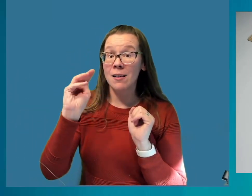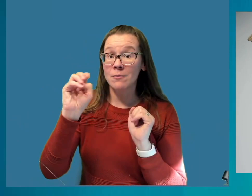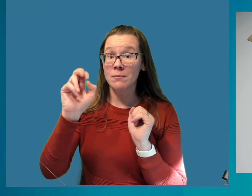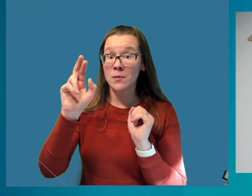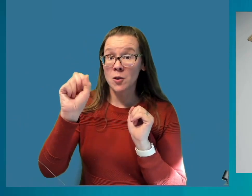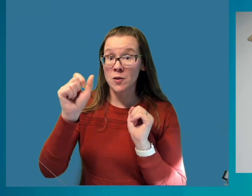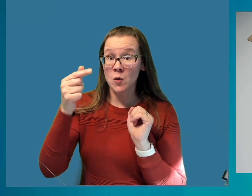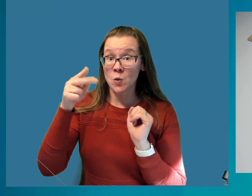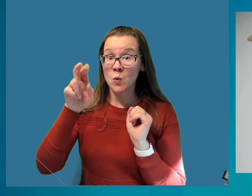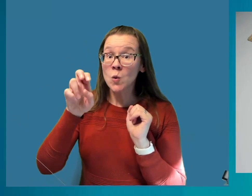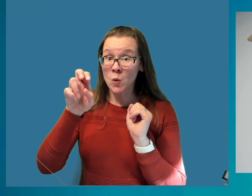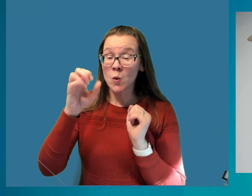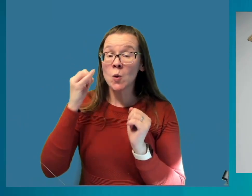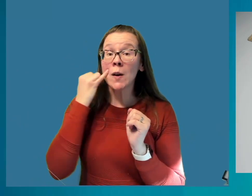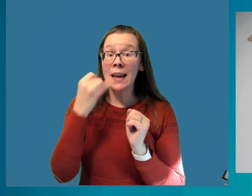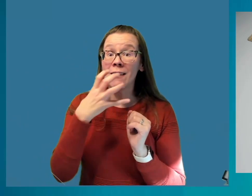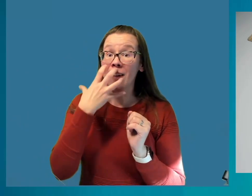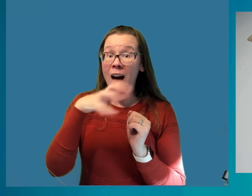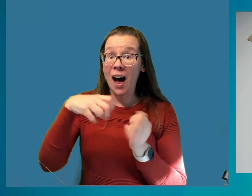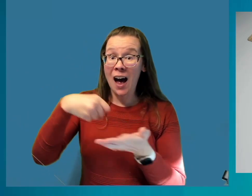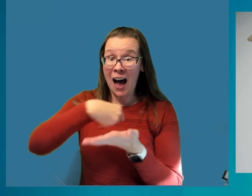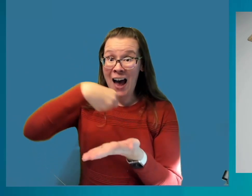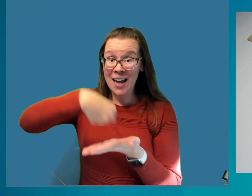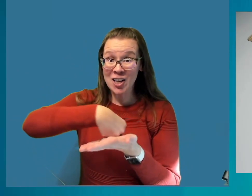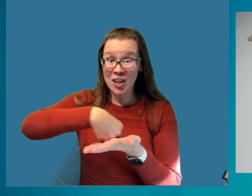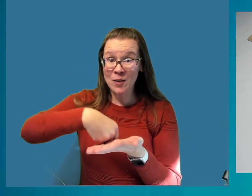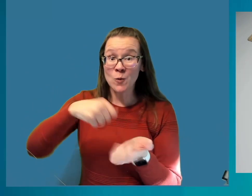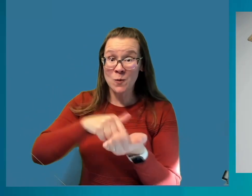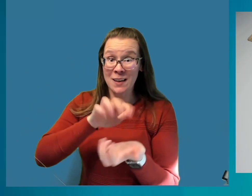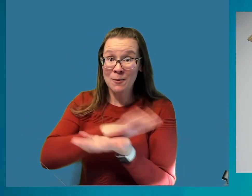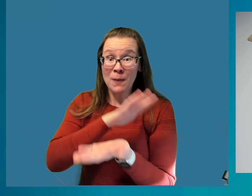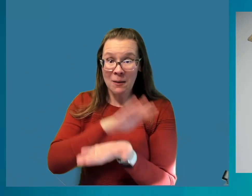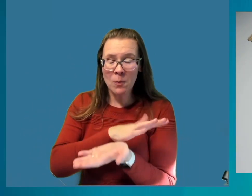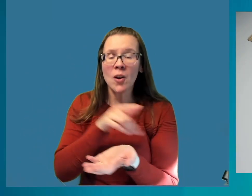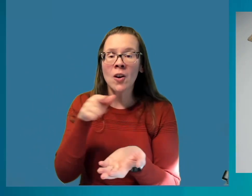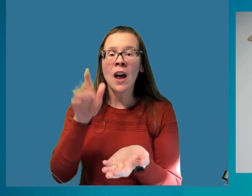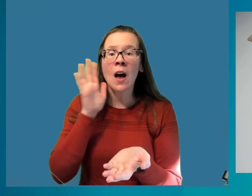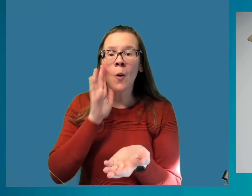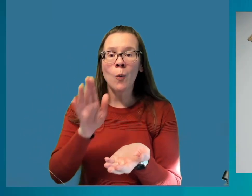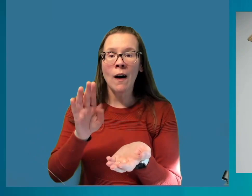instance when you want to do that because, if you iron, the Elmer's glue underneath the paper...